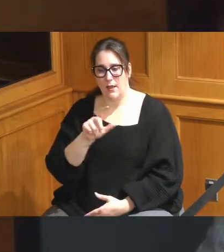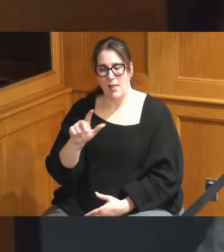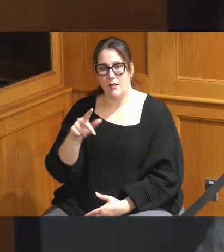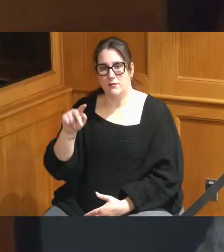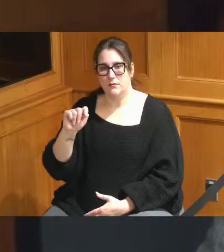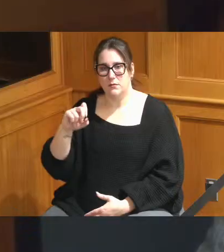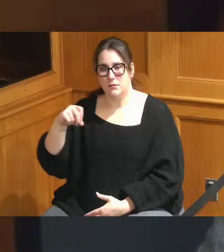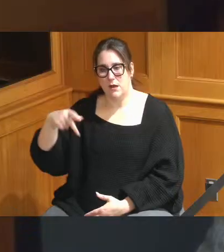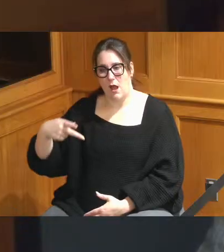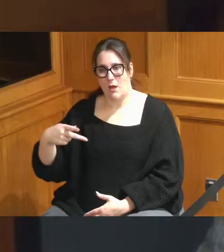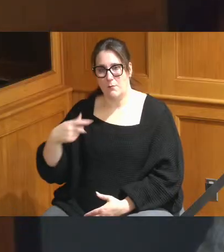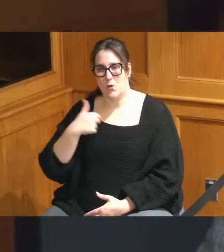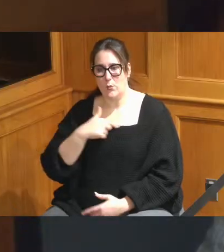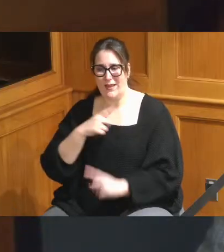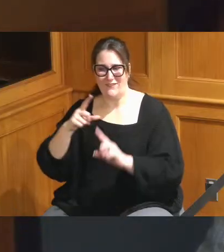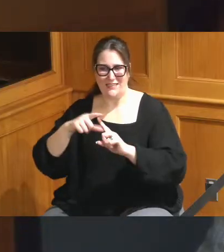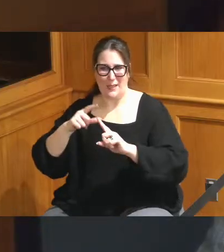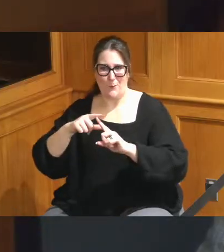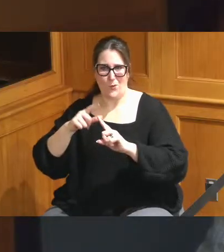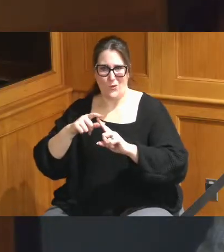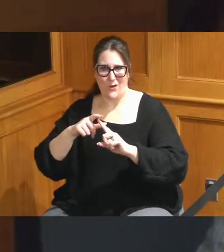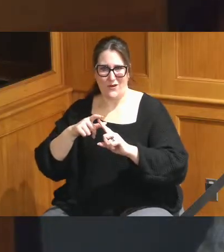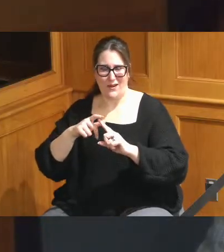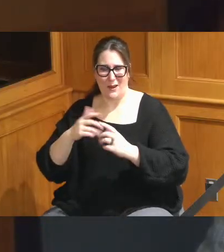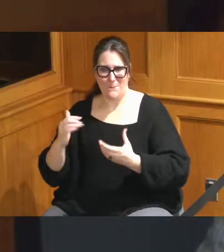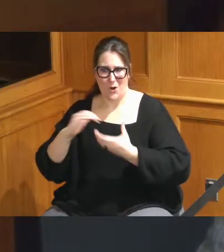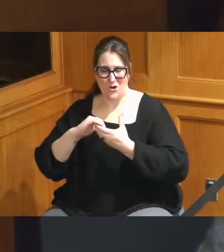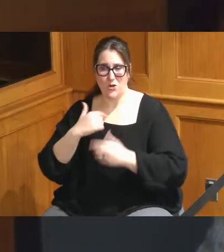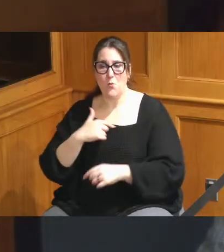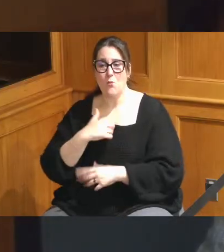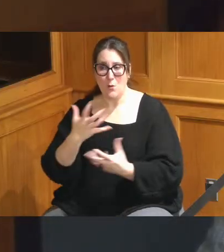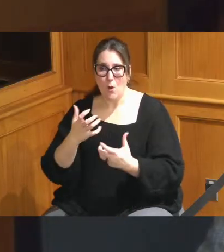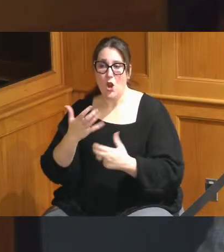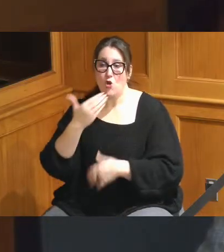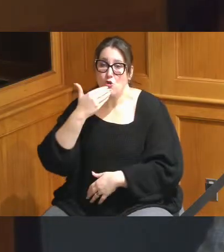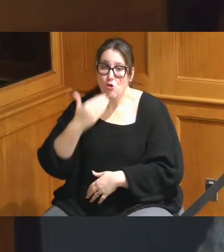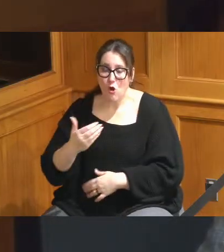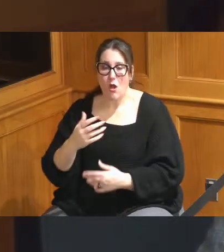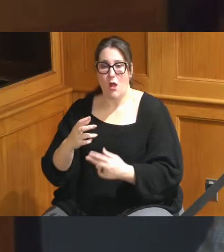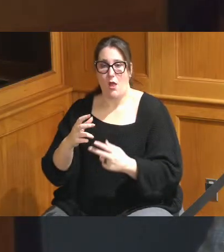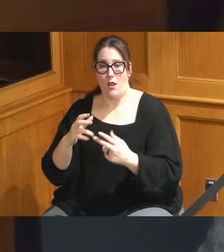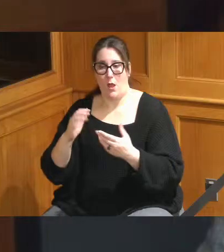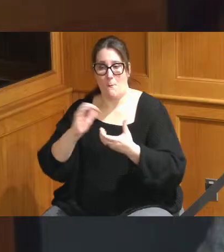got a a temporary partnership and we want a good partnership with the city, but we need the city to